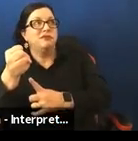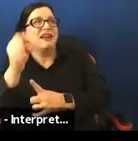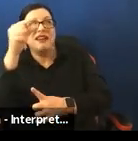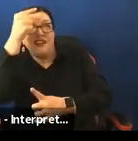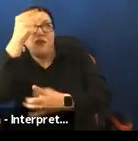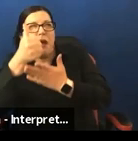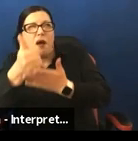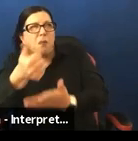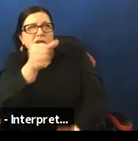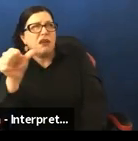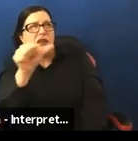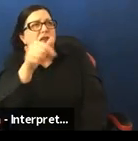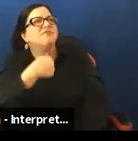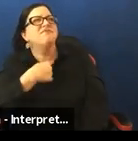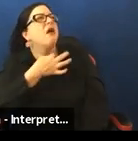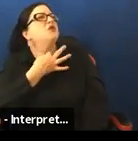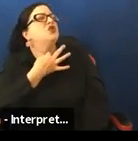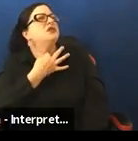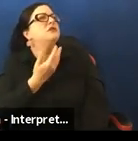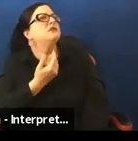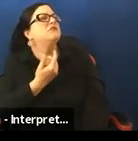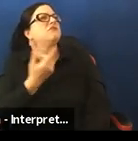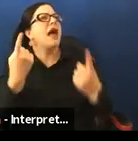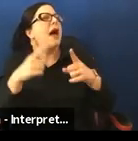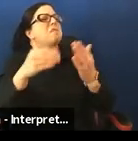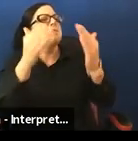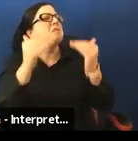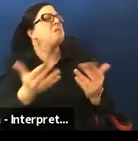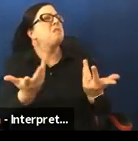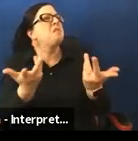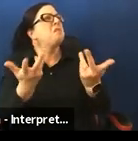debay: So I'm just wondering what would happen next. Jason Williams: Yes, so